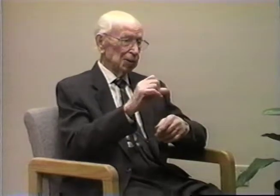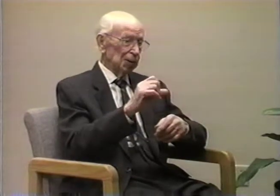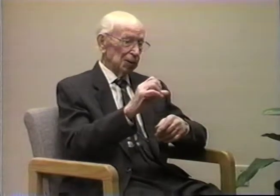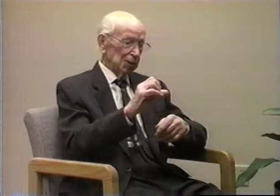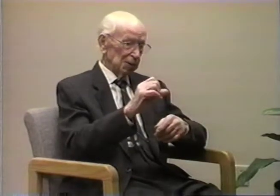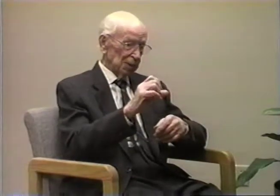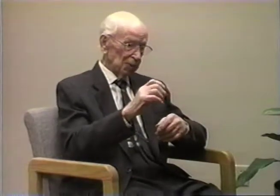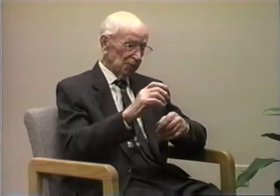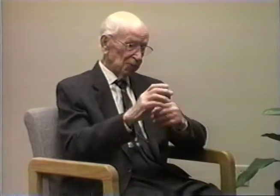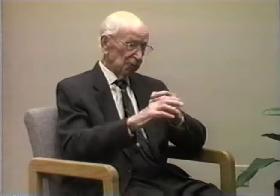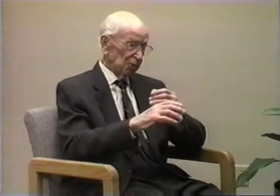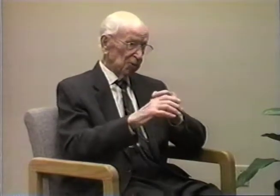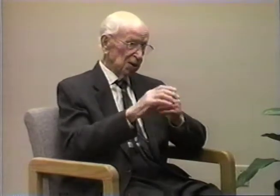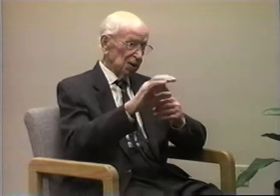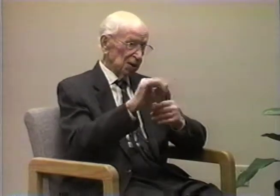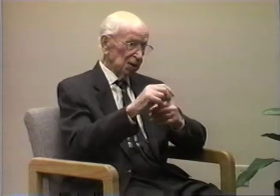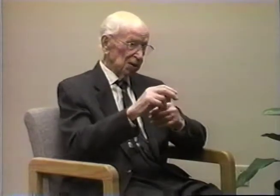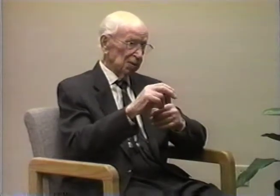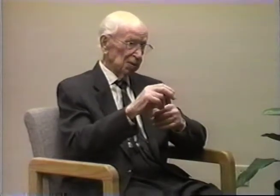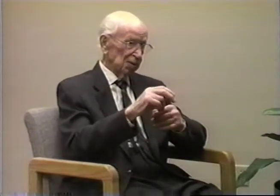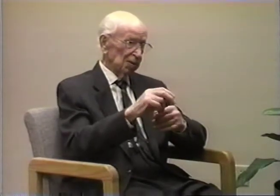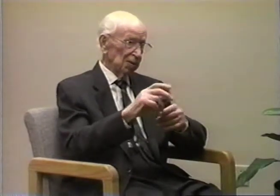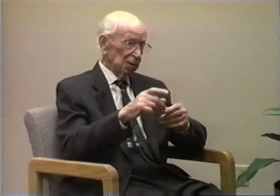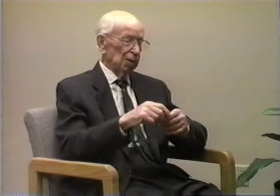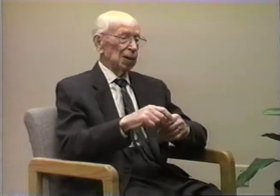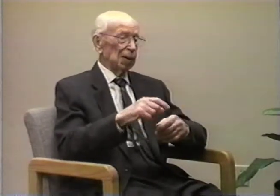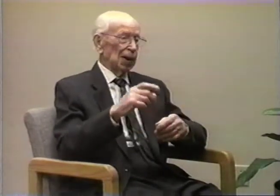At the school, all the instruction was in sign,